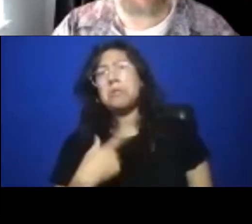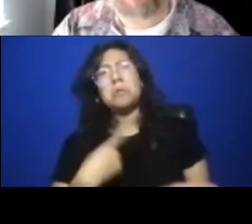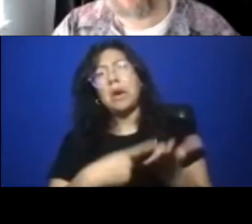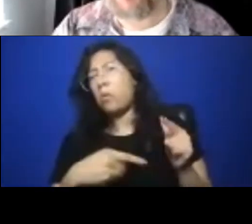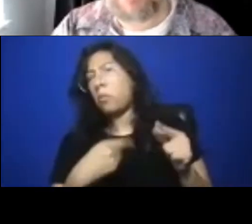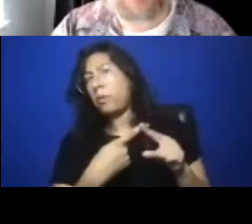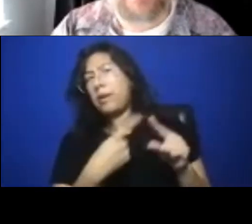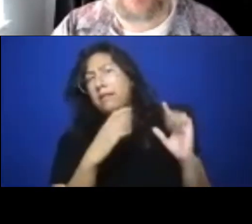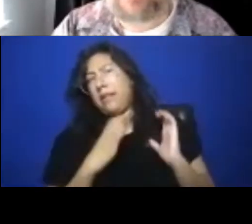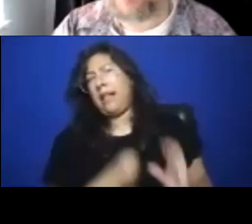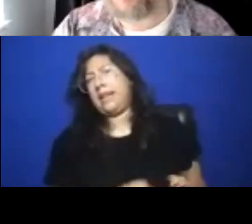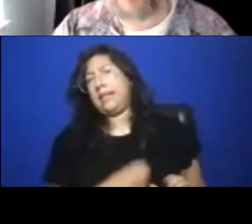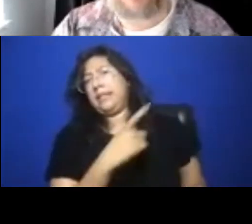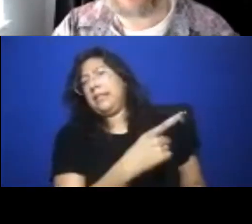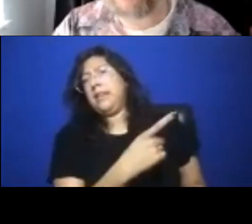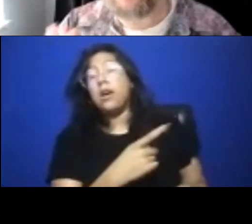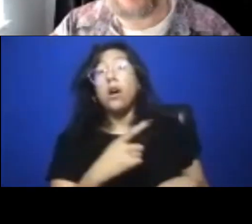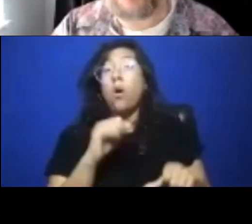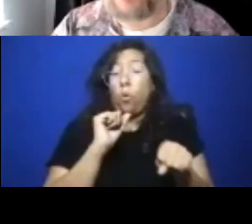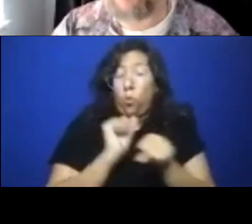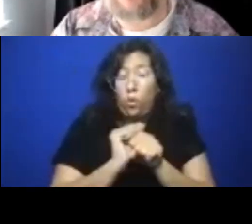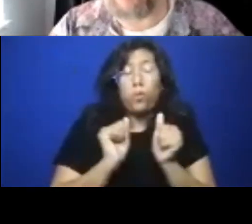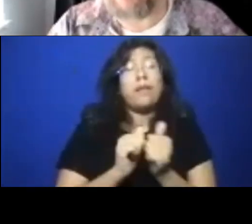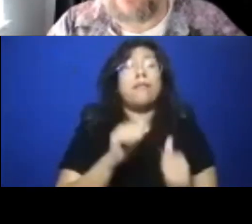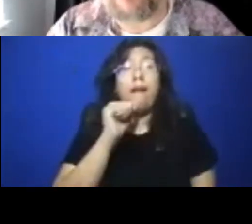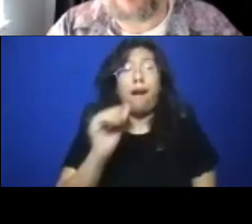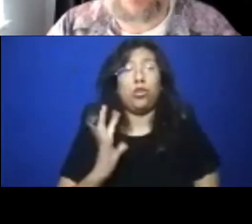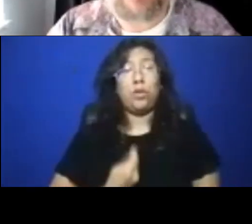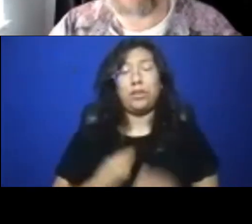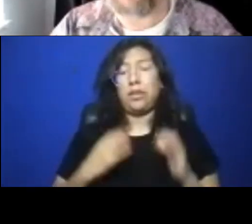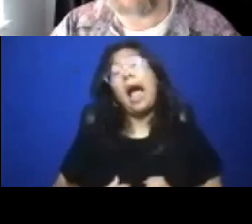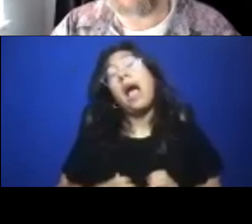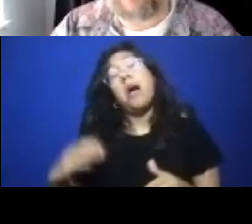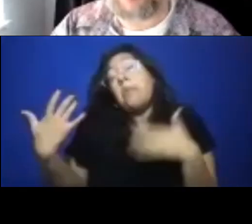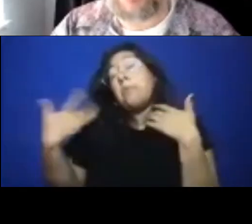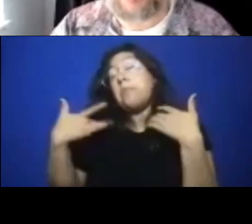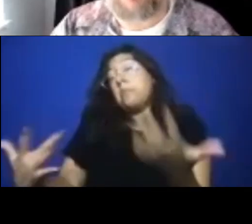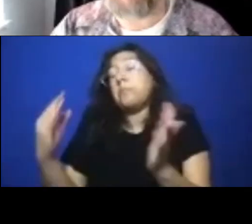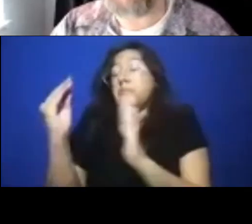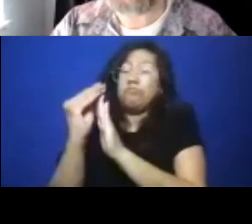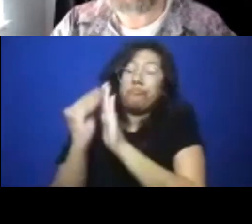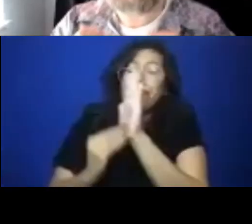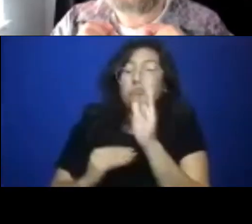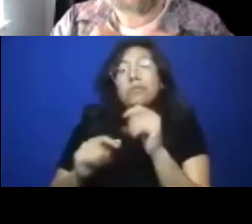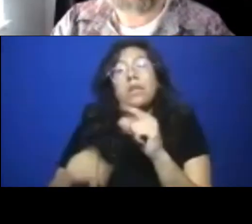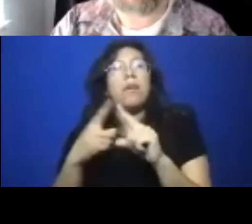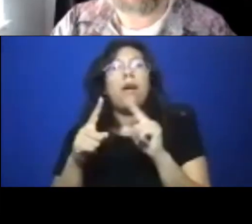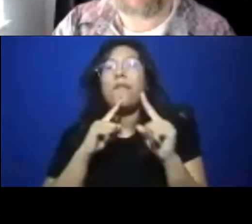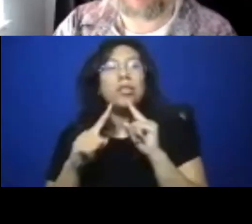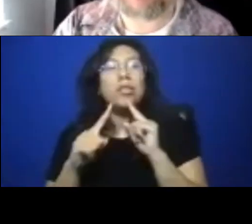When we work with non-trans clients, sometimes these things are just not even thought about in terms of a conversation, but these things